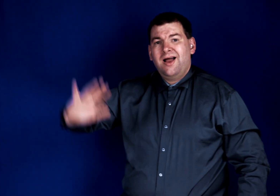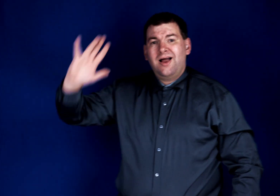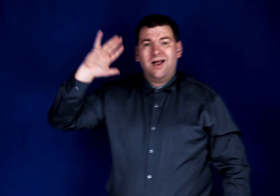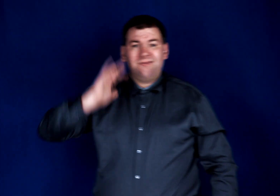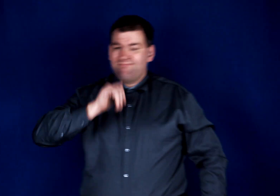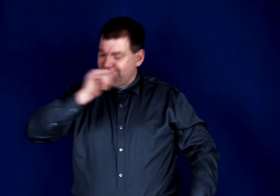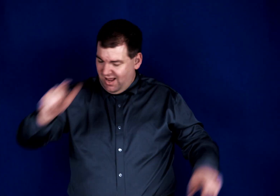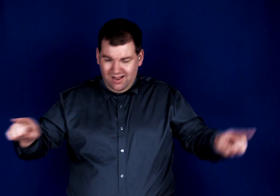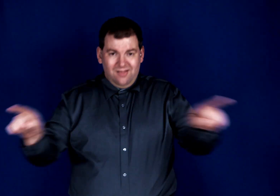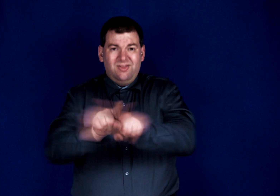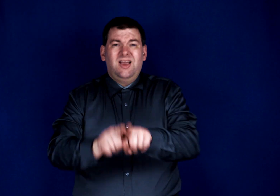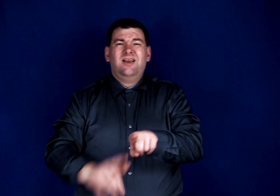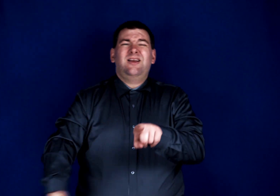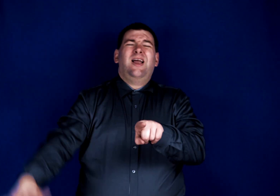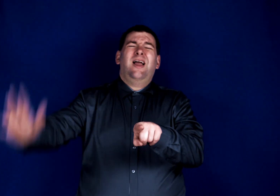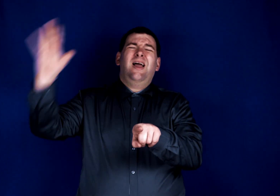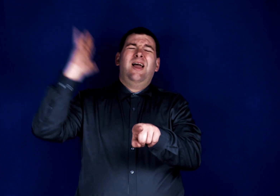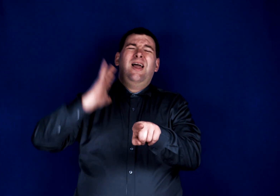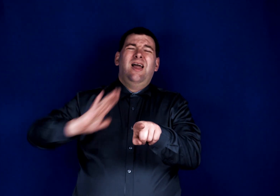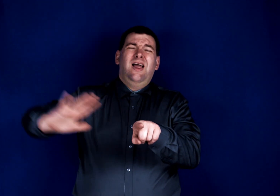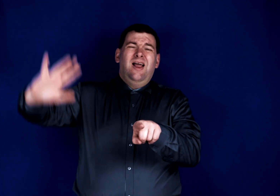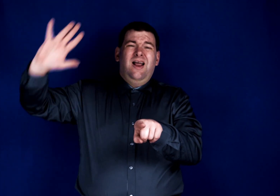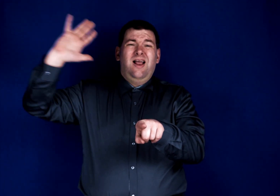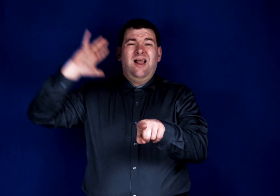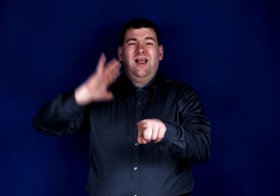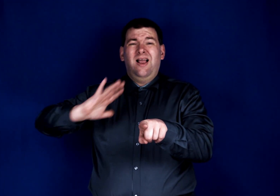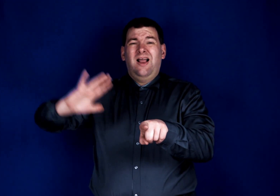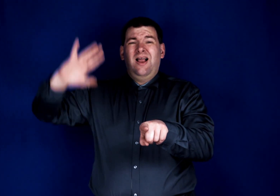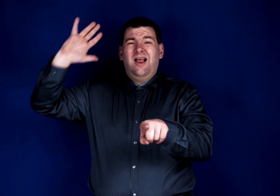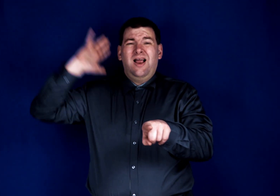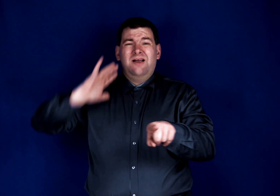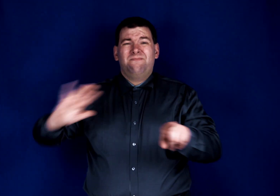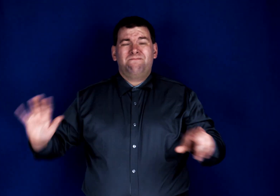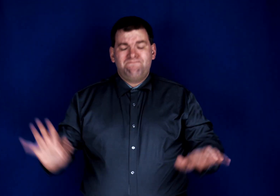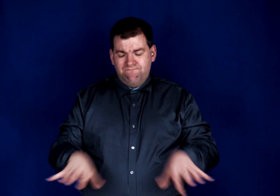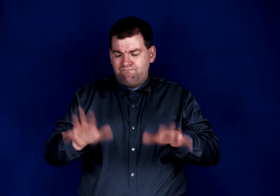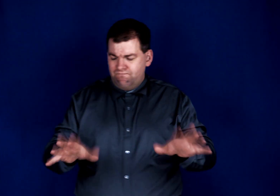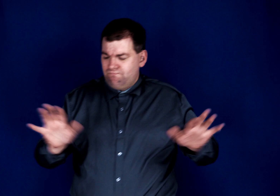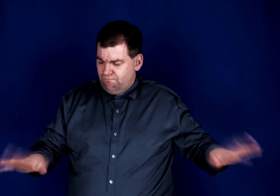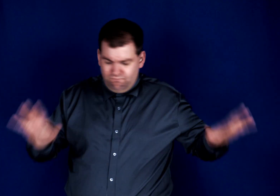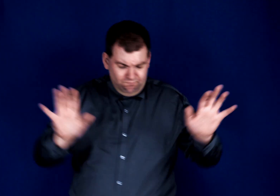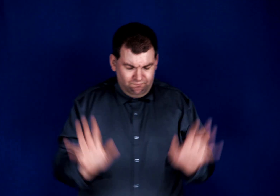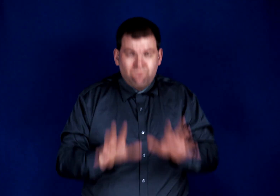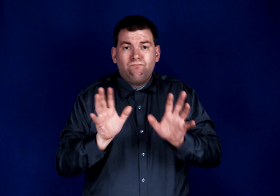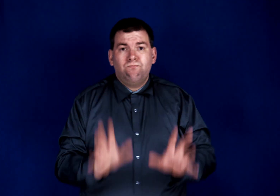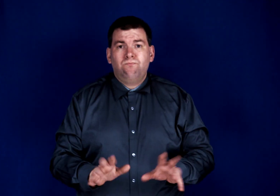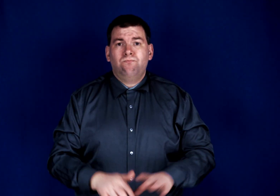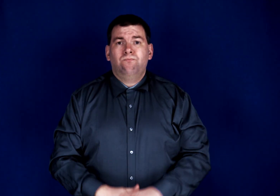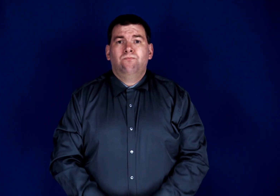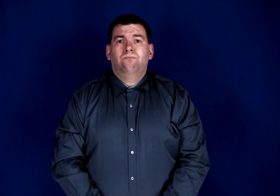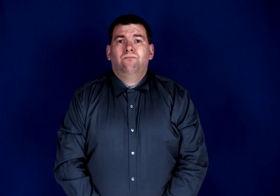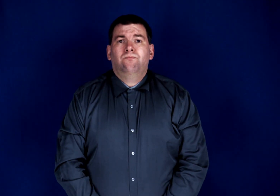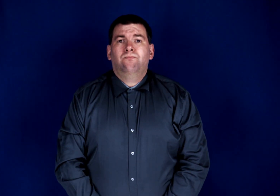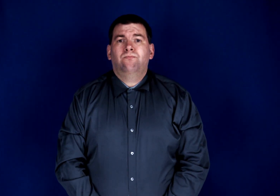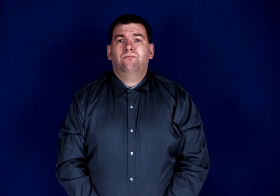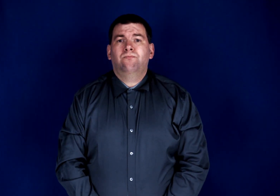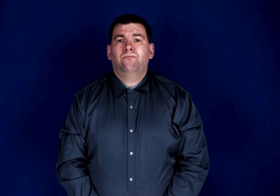( I'm not the same. ) * Piano Ending *